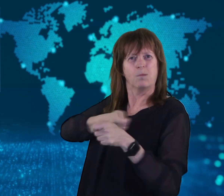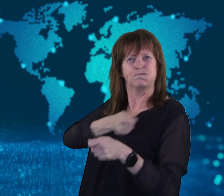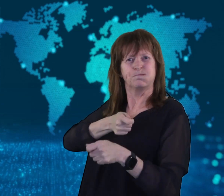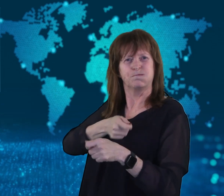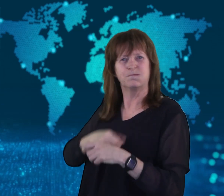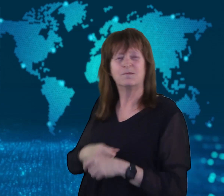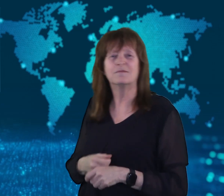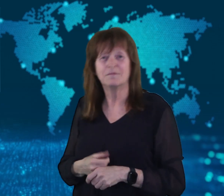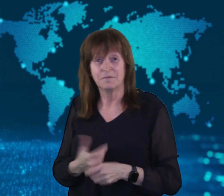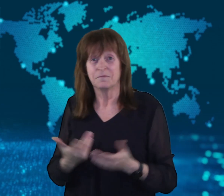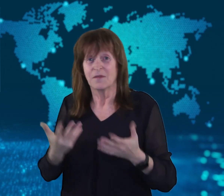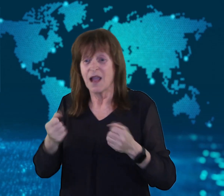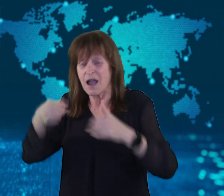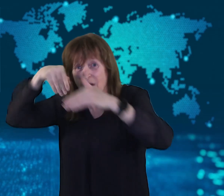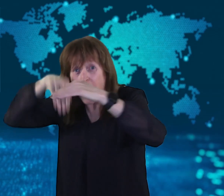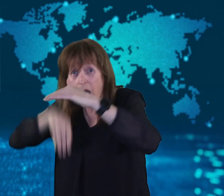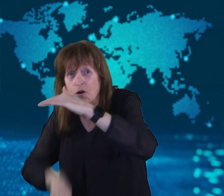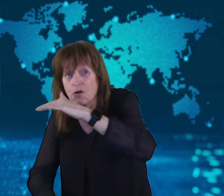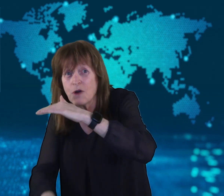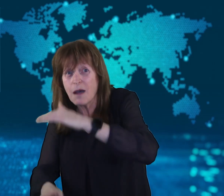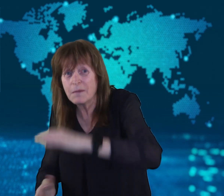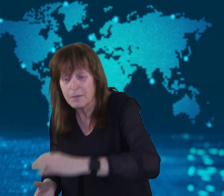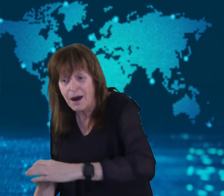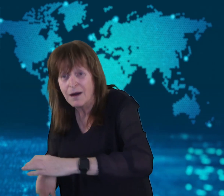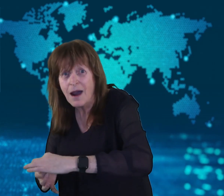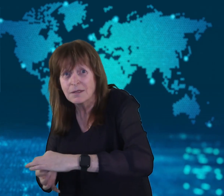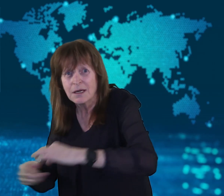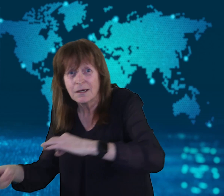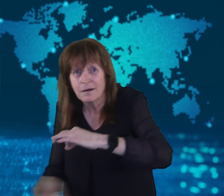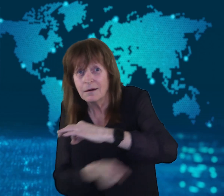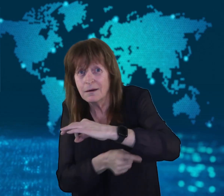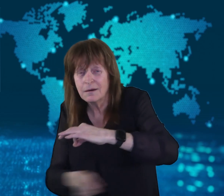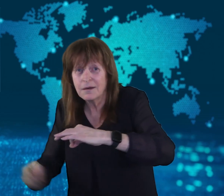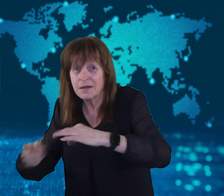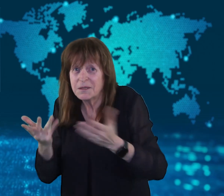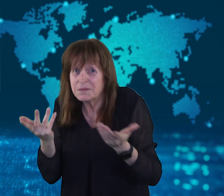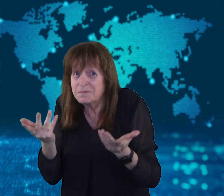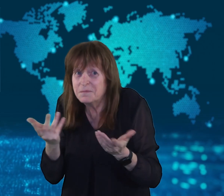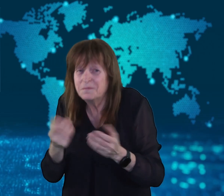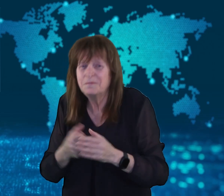There may be an underground path connecting the two.